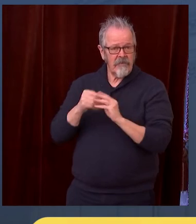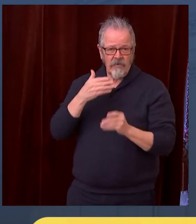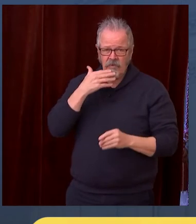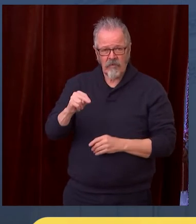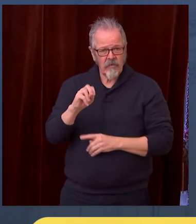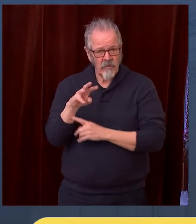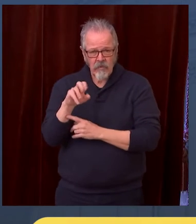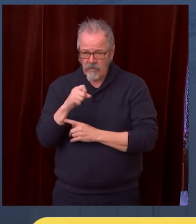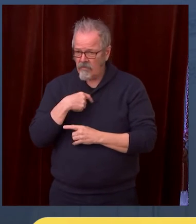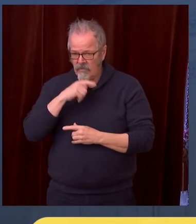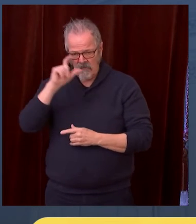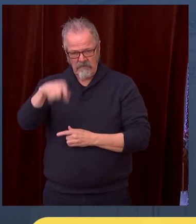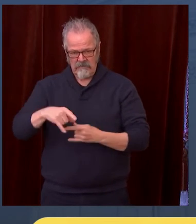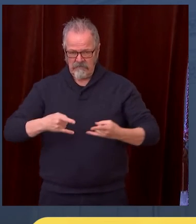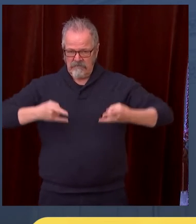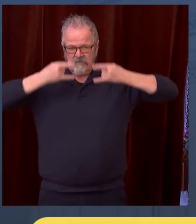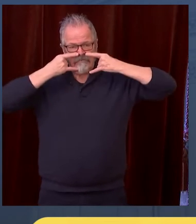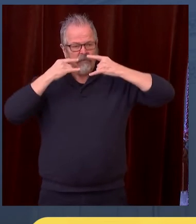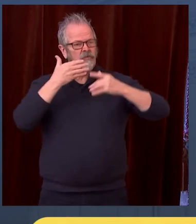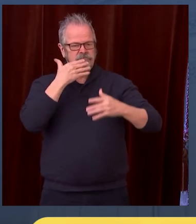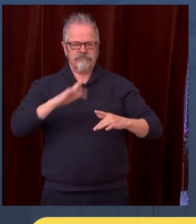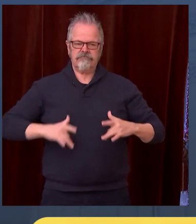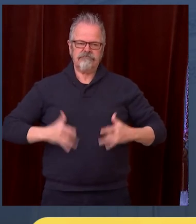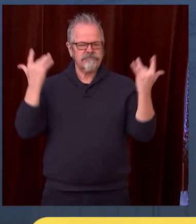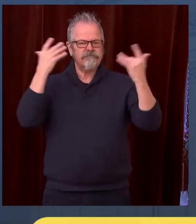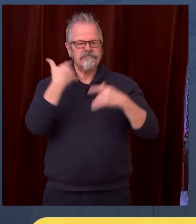And we think this is both good for our health and